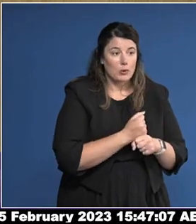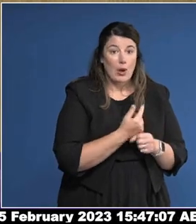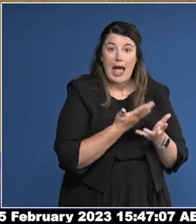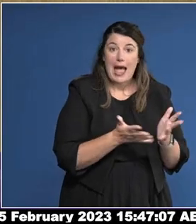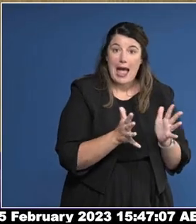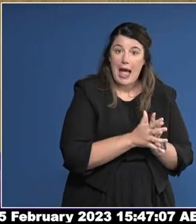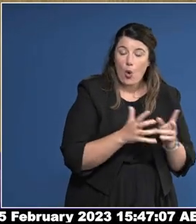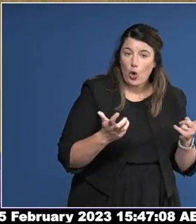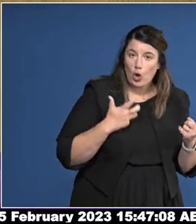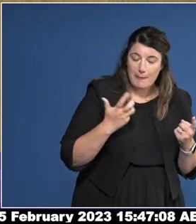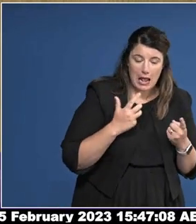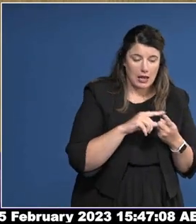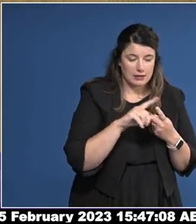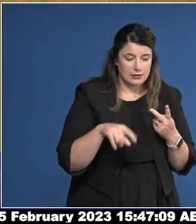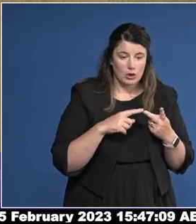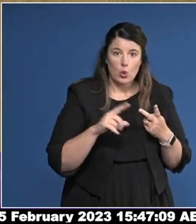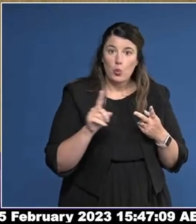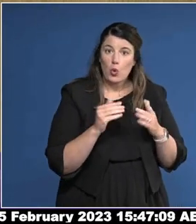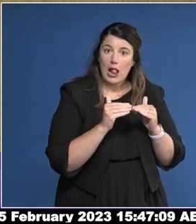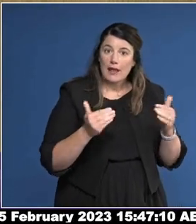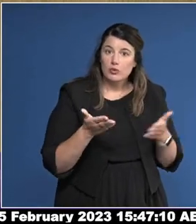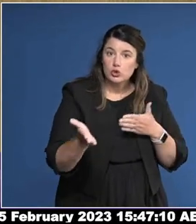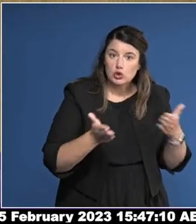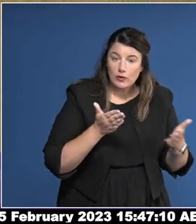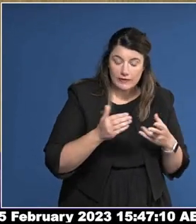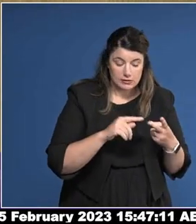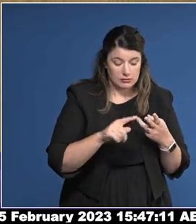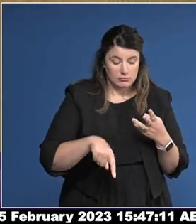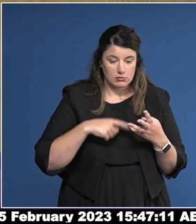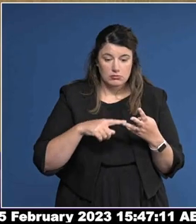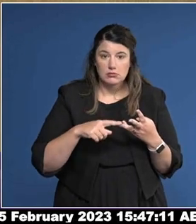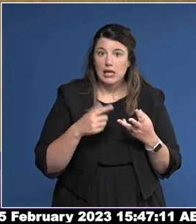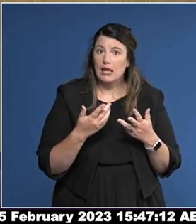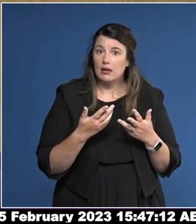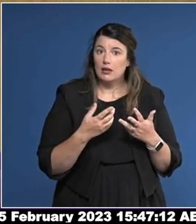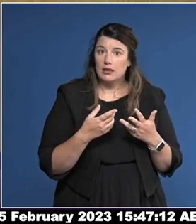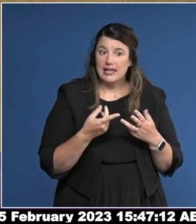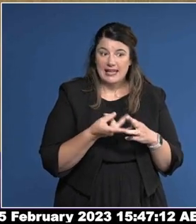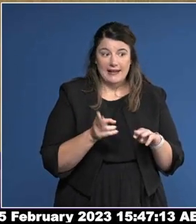what level of service people might expect and when - how responsive providers might be